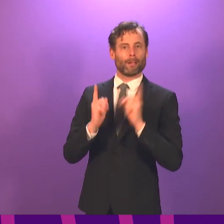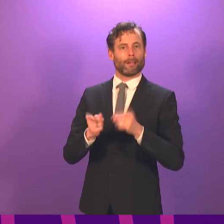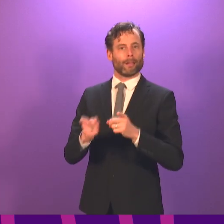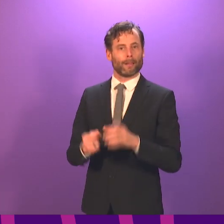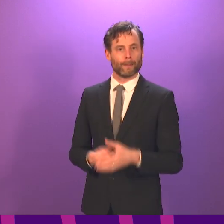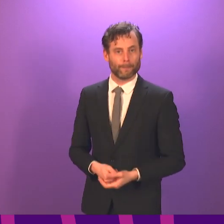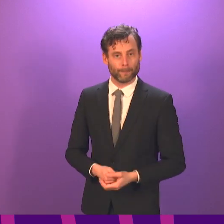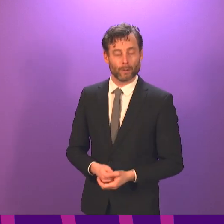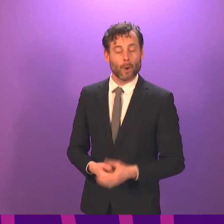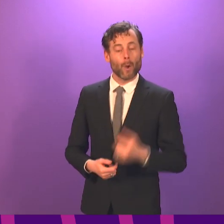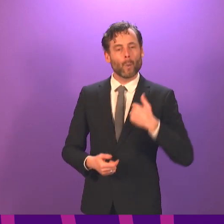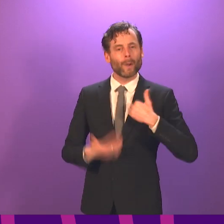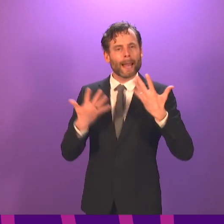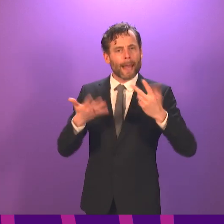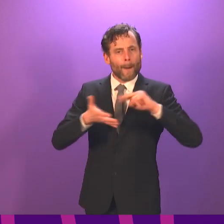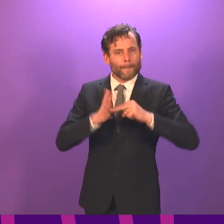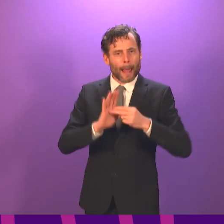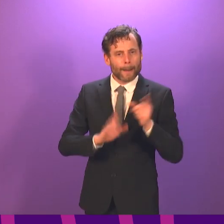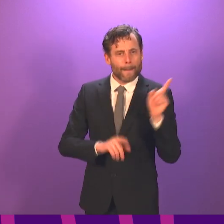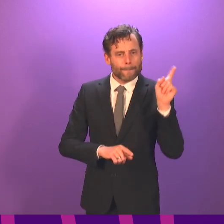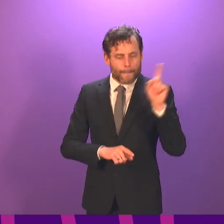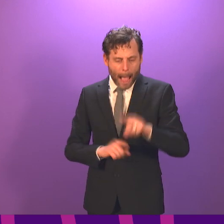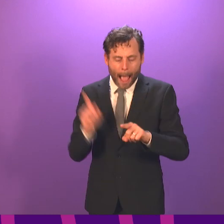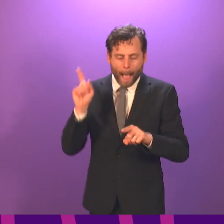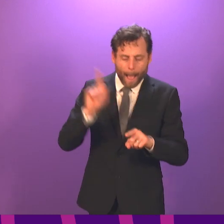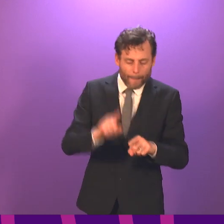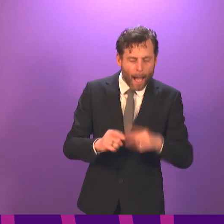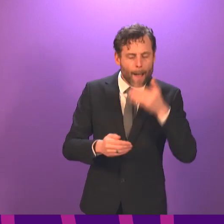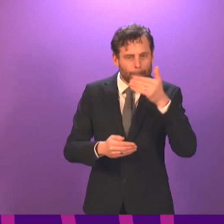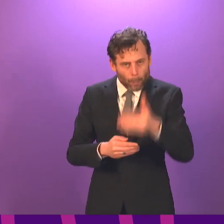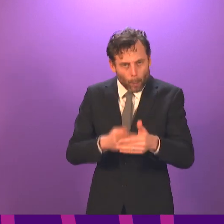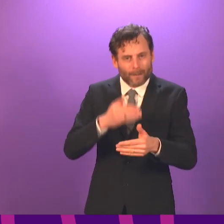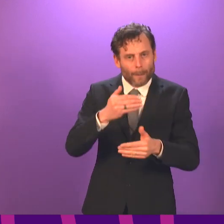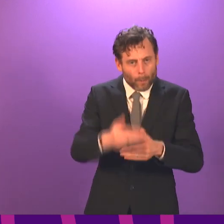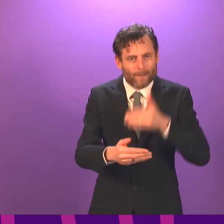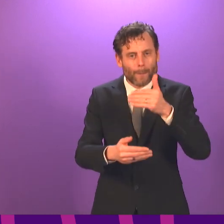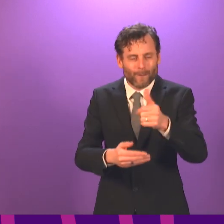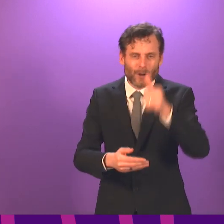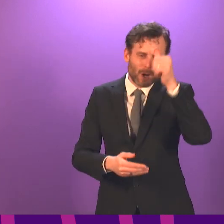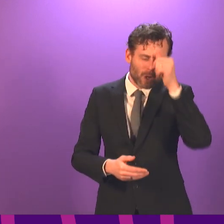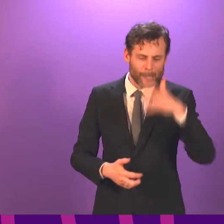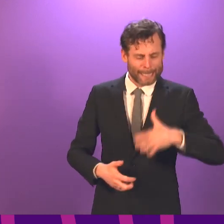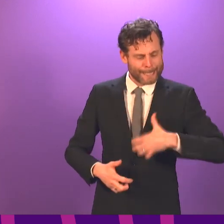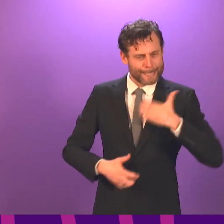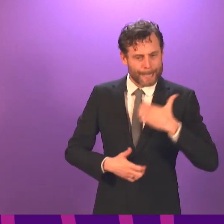The phased approach to school return can be frustrating, I know, but it is necessary and